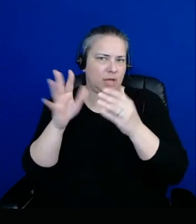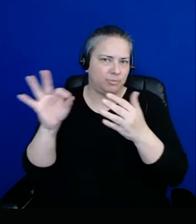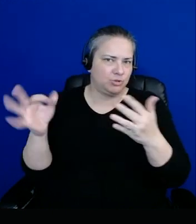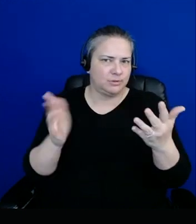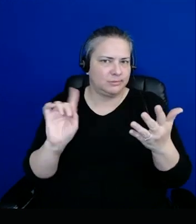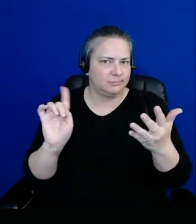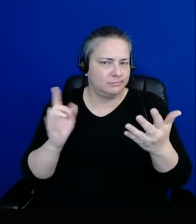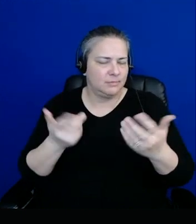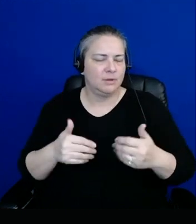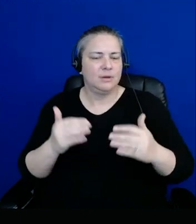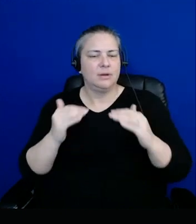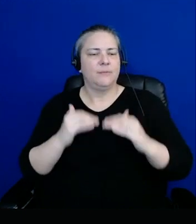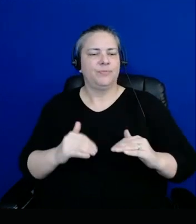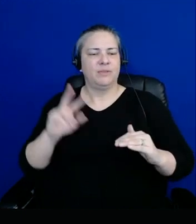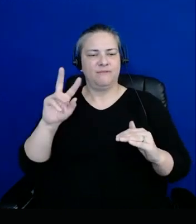VMs for build farms is